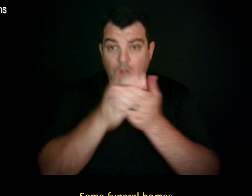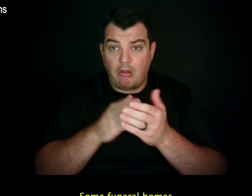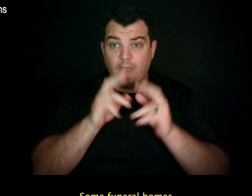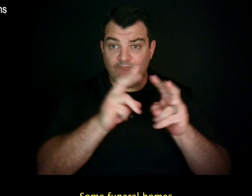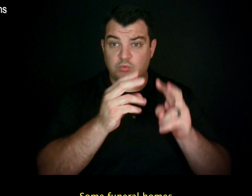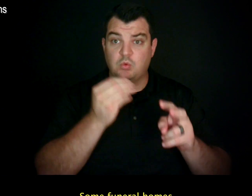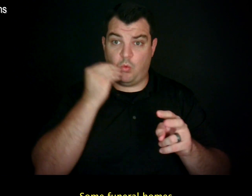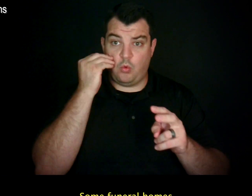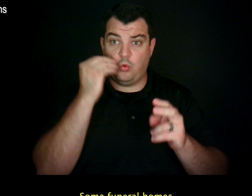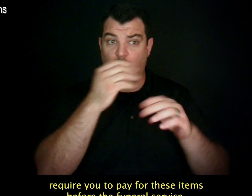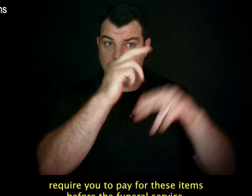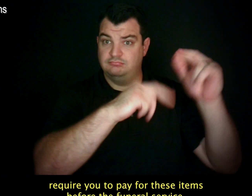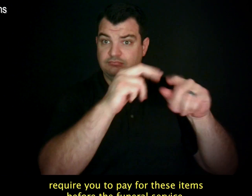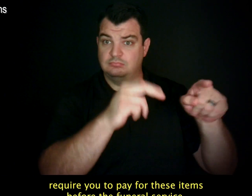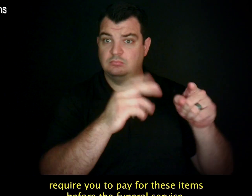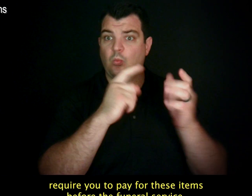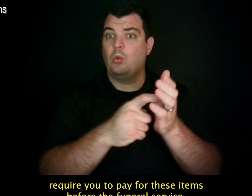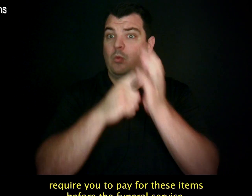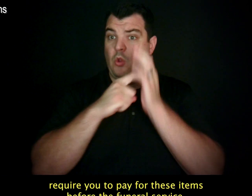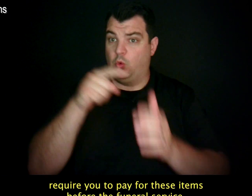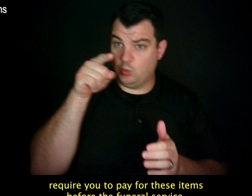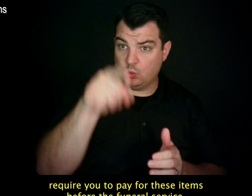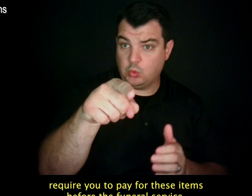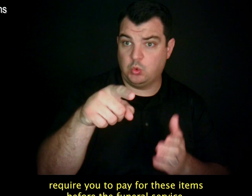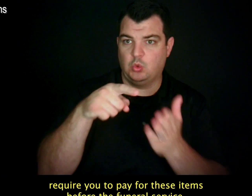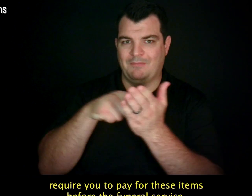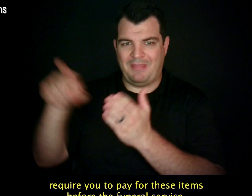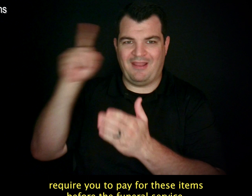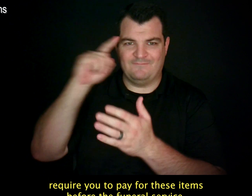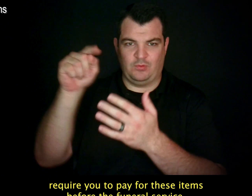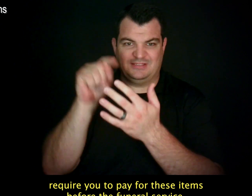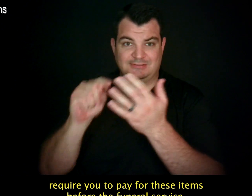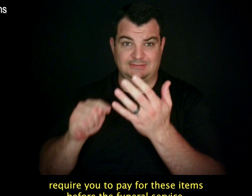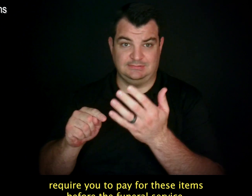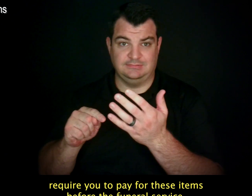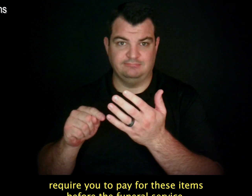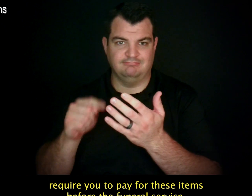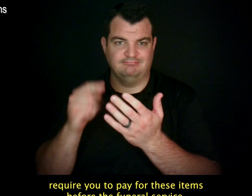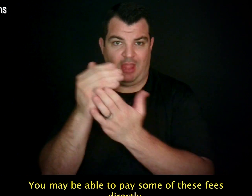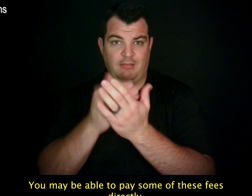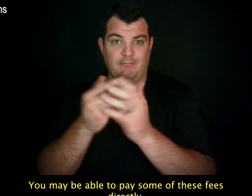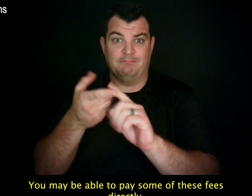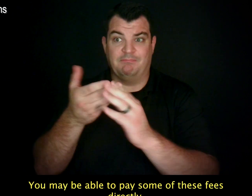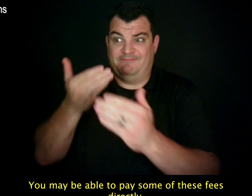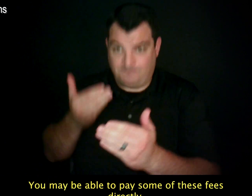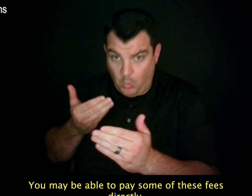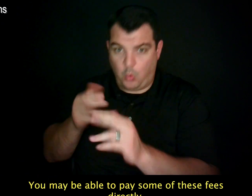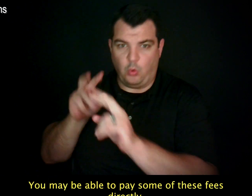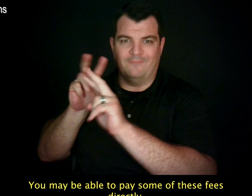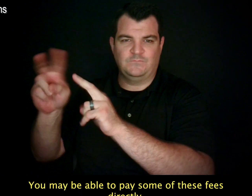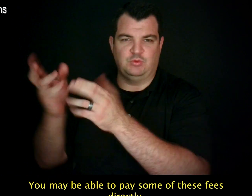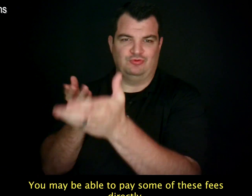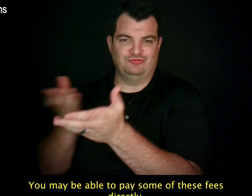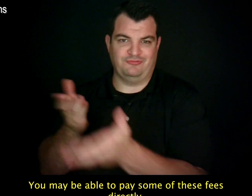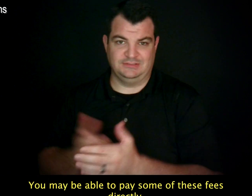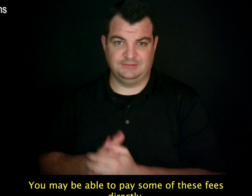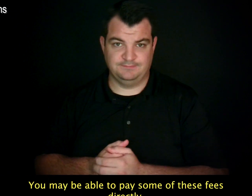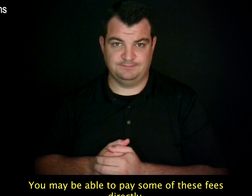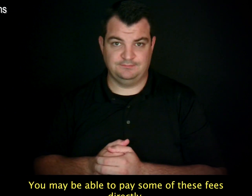Some funeral homes require you to pay for these items before the funeral service. You may be able to pay some of these fees directly,